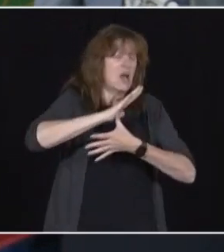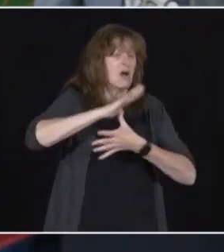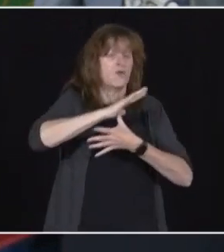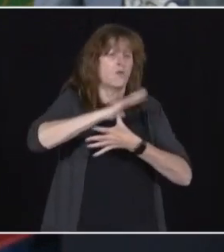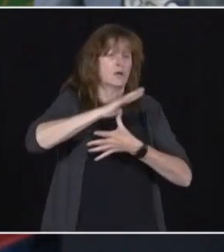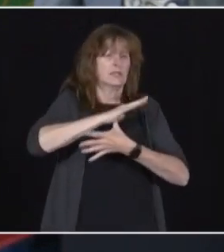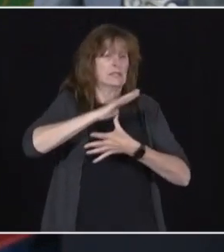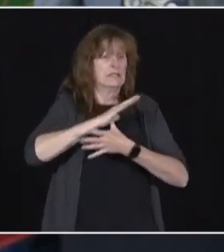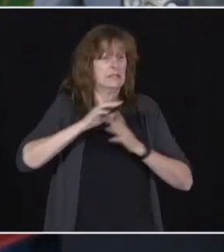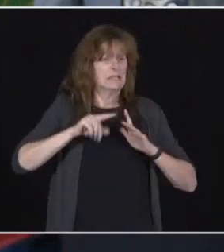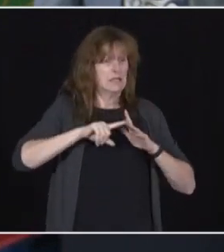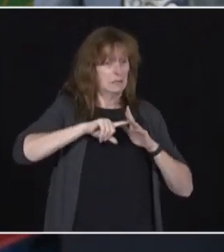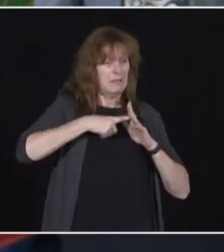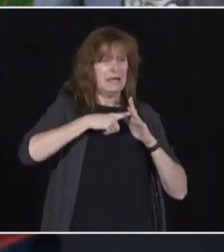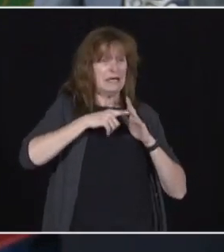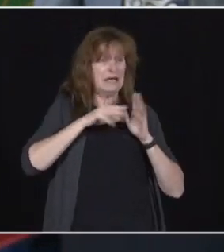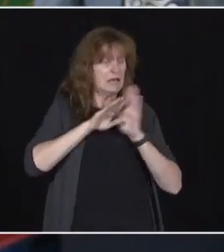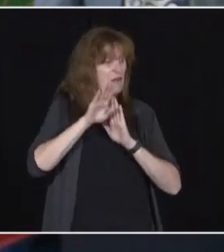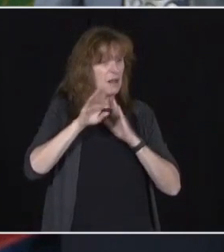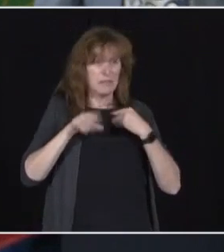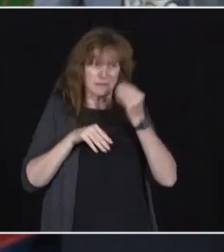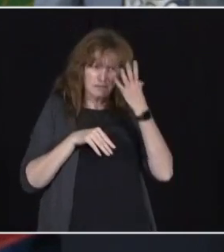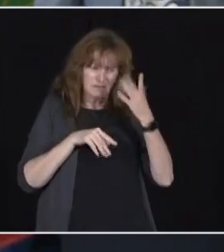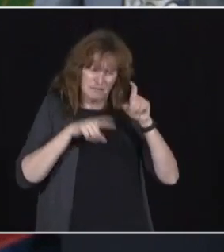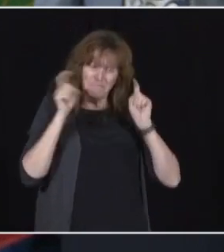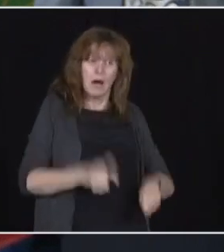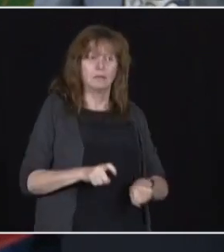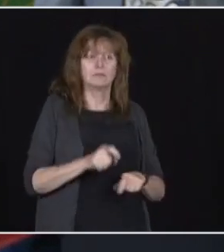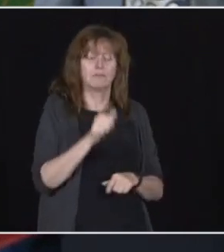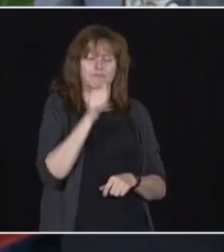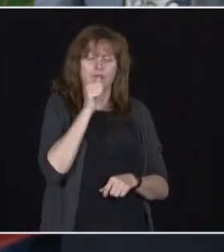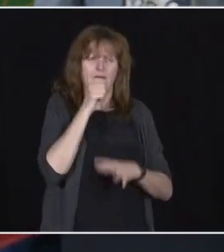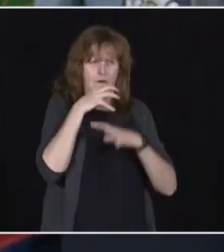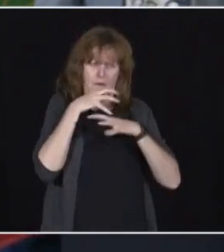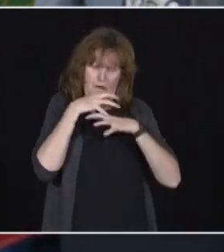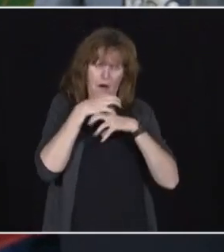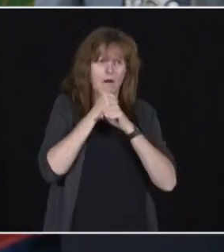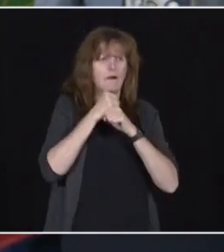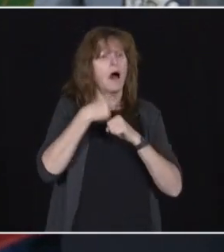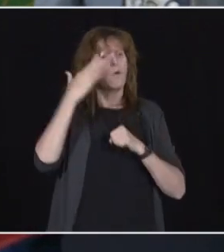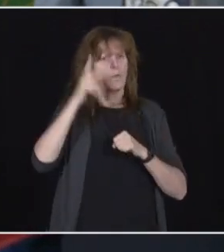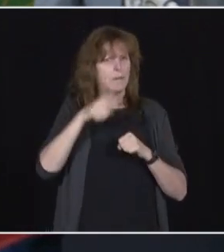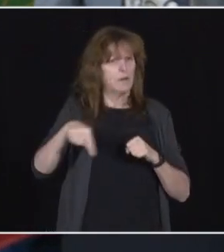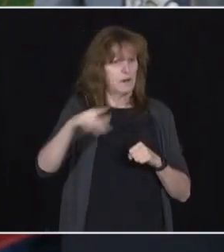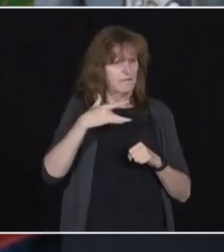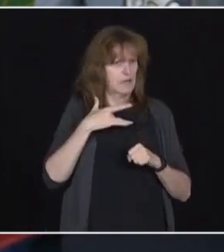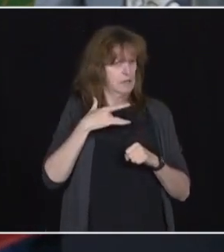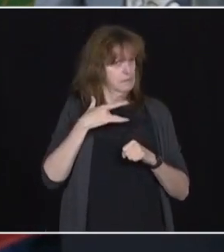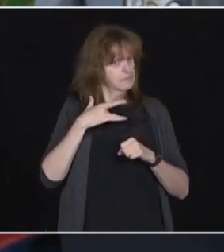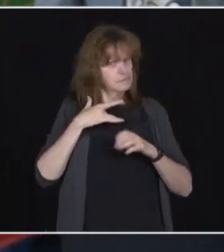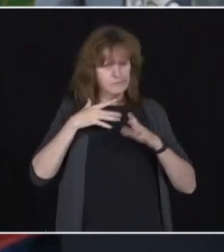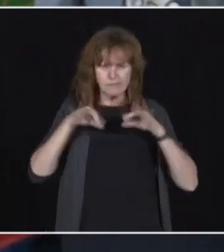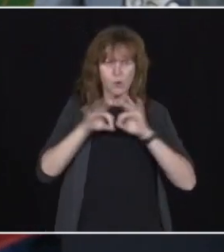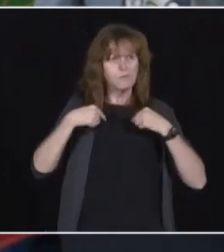It's 100% private. That was our number one issue right at the beginning. We said that there has to be privacy.